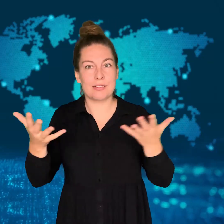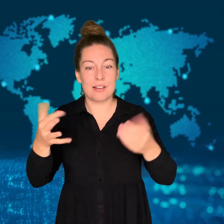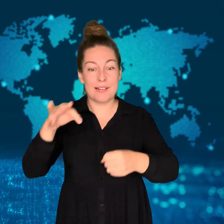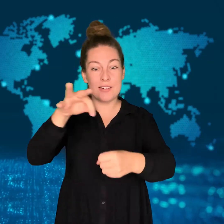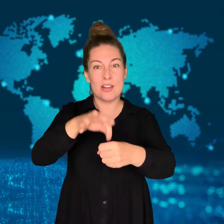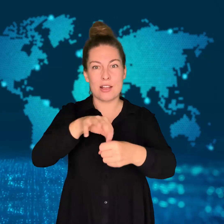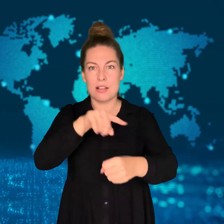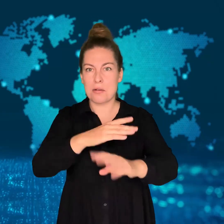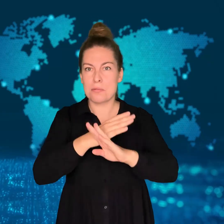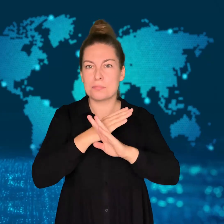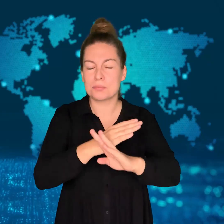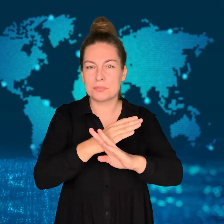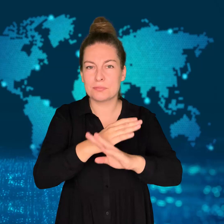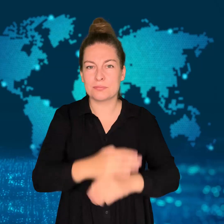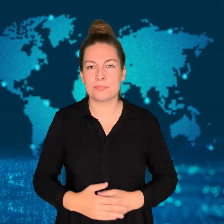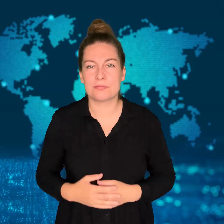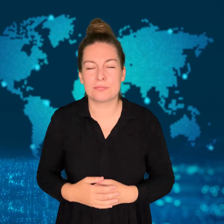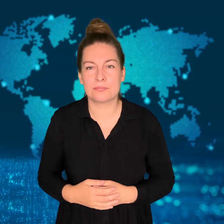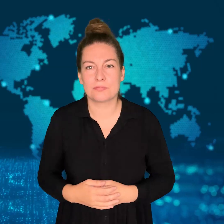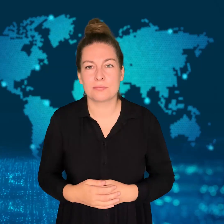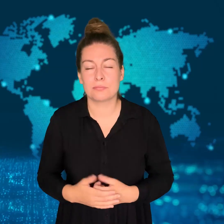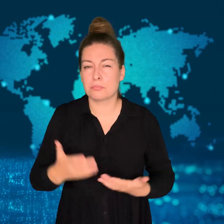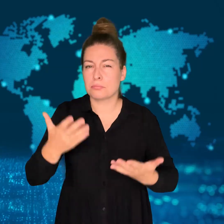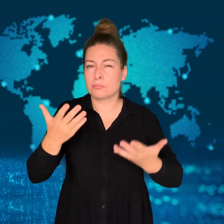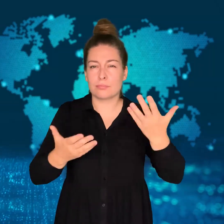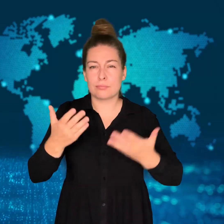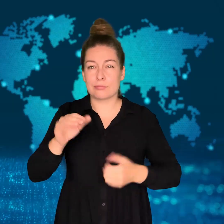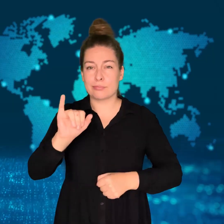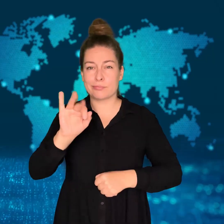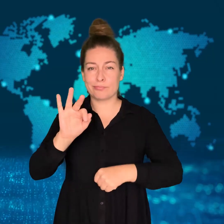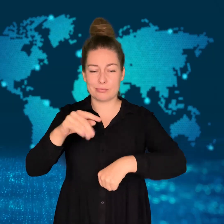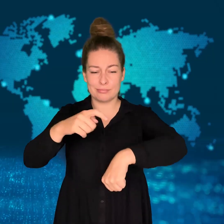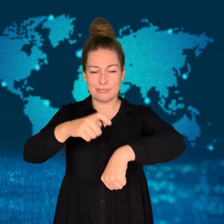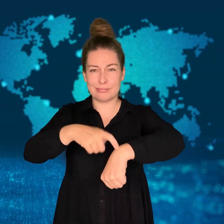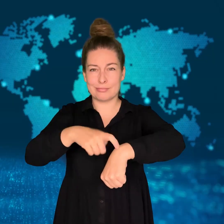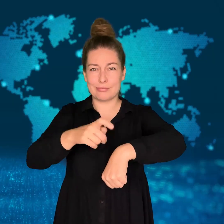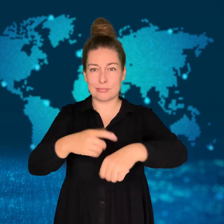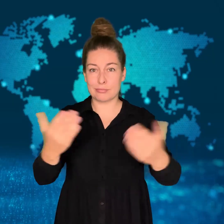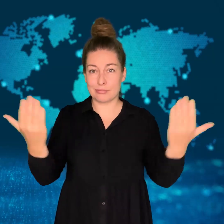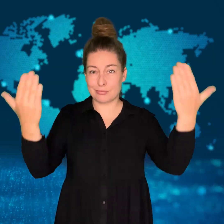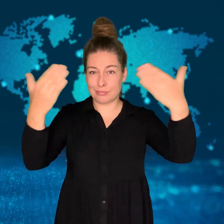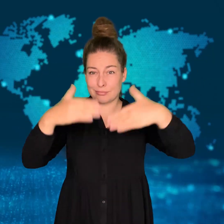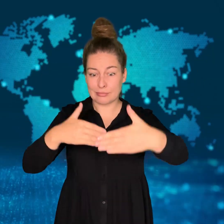the vote from taking place.